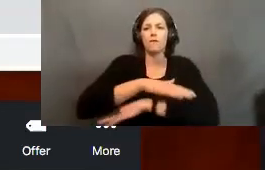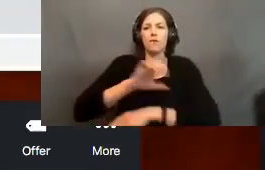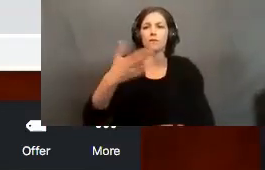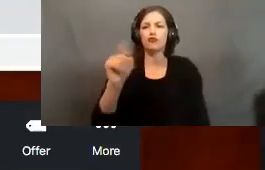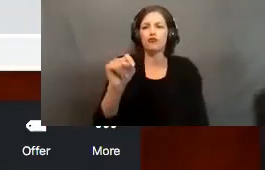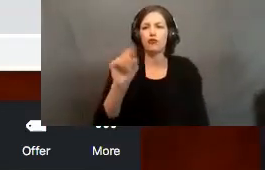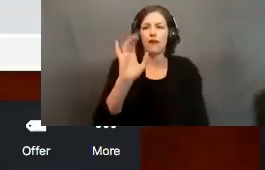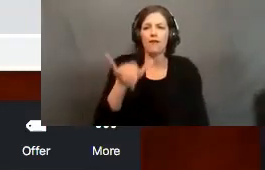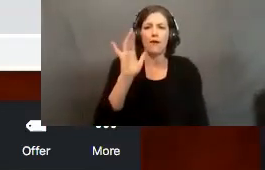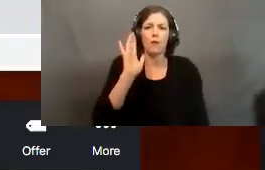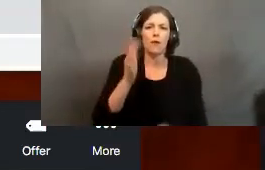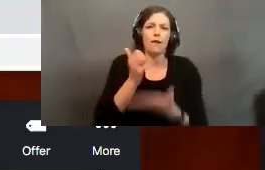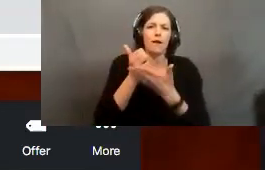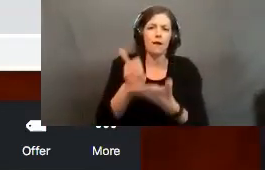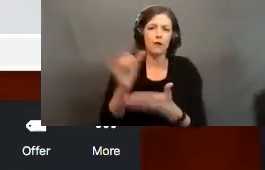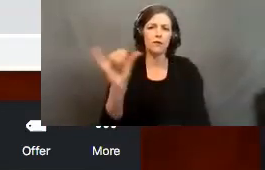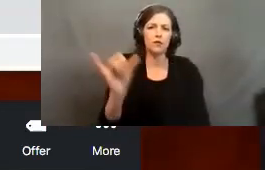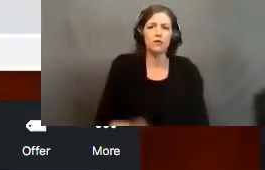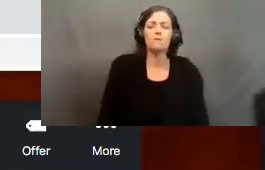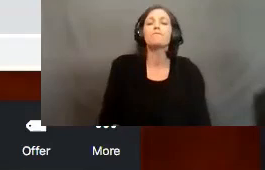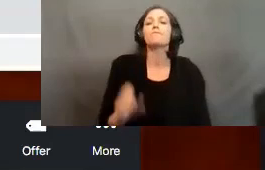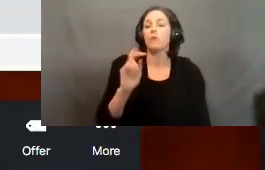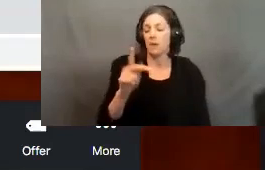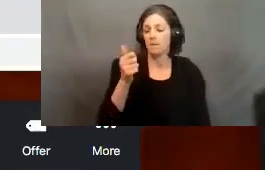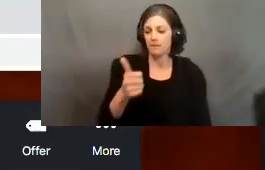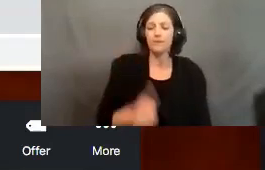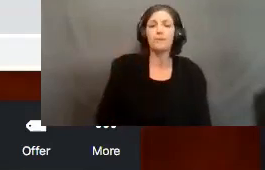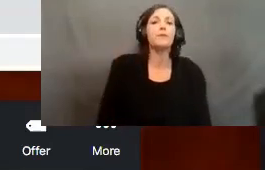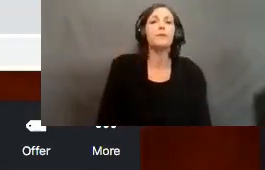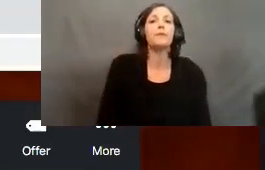I can do both of those. 12:38:53 While we are in this setting.